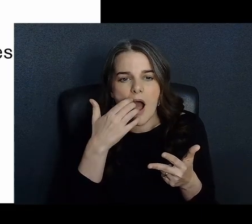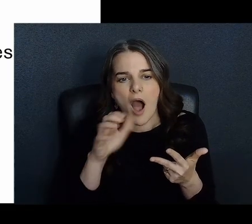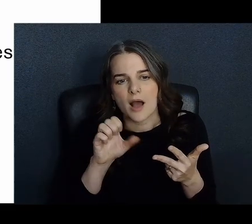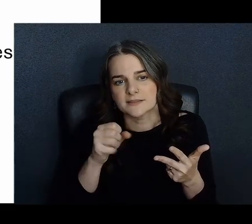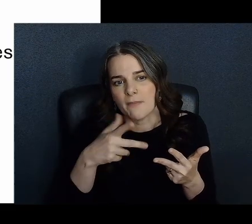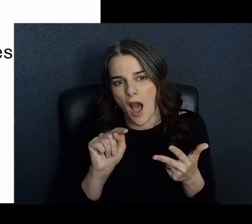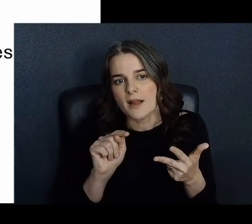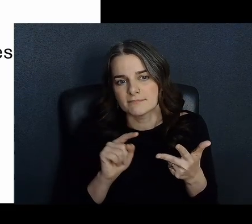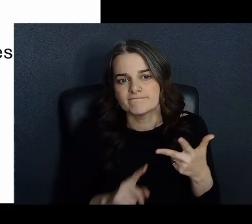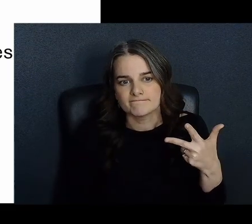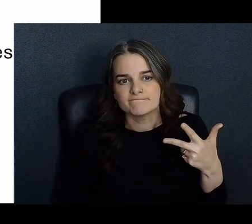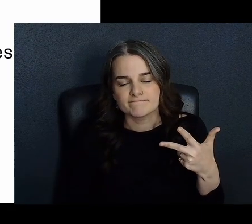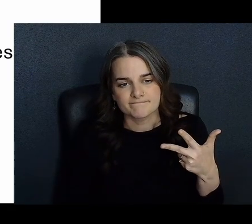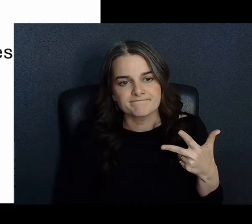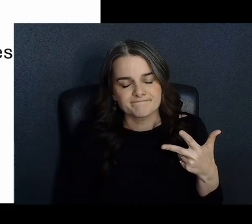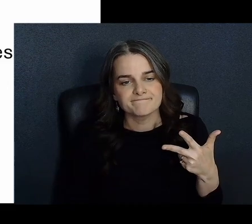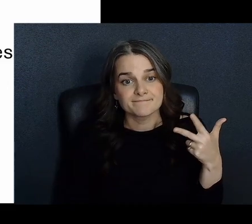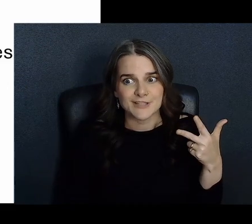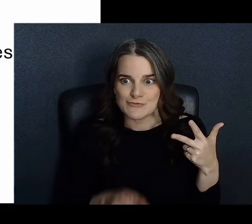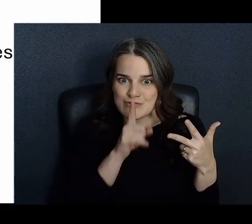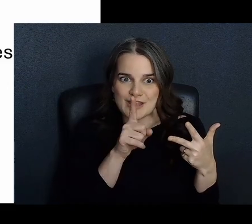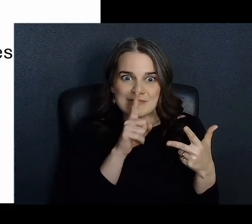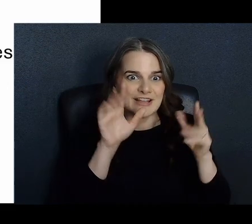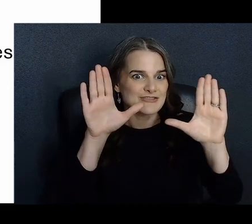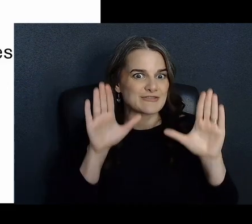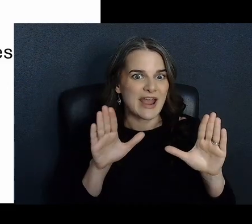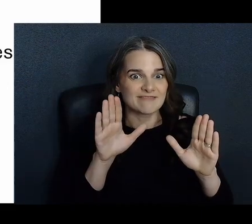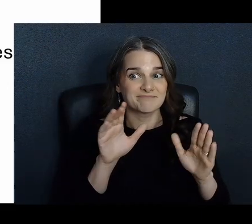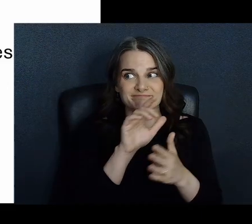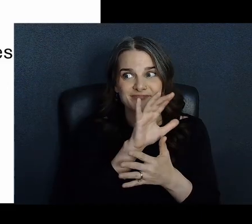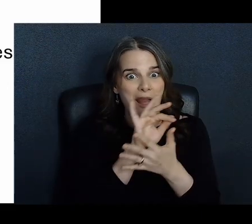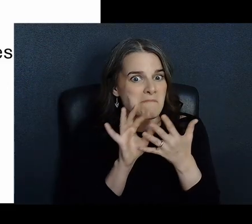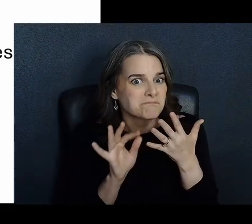So they're really a great alternative for use.